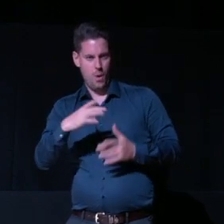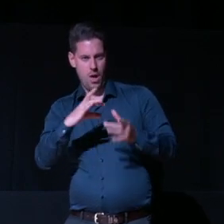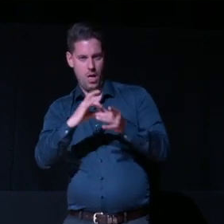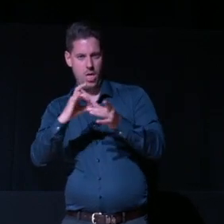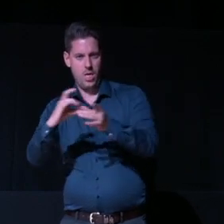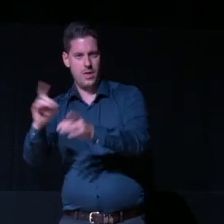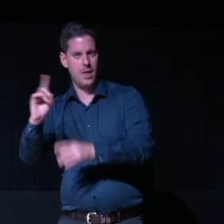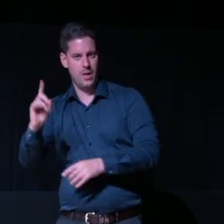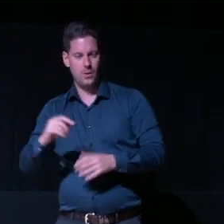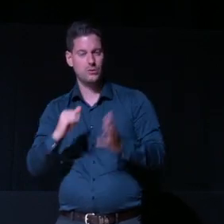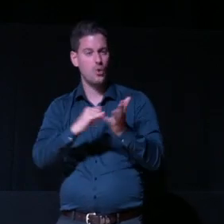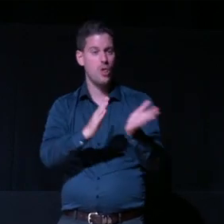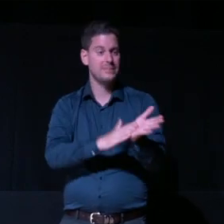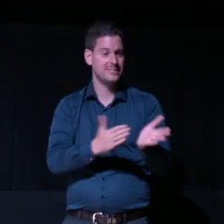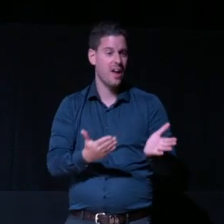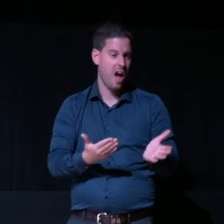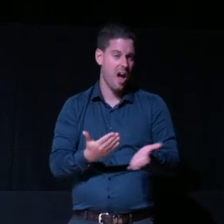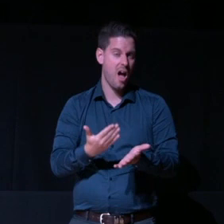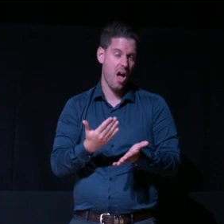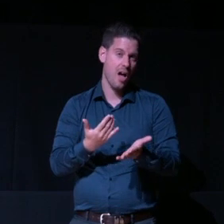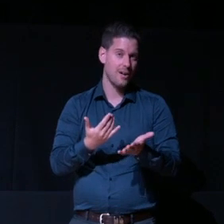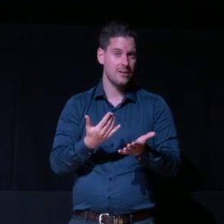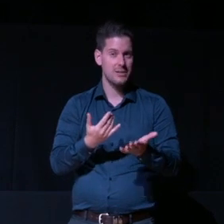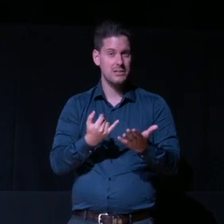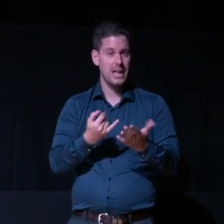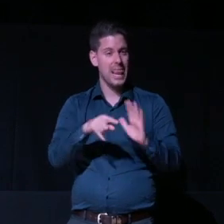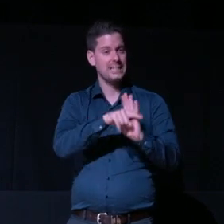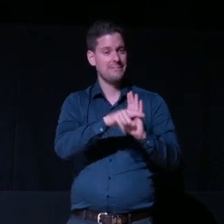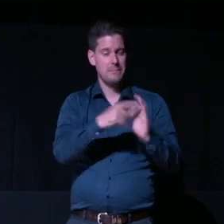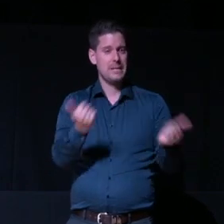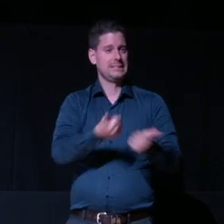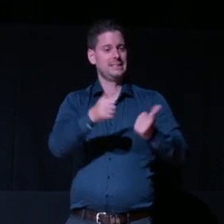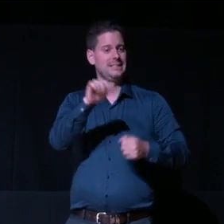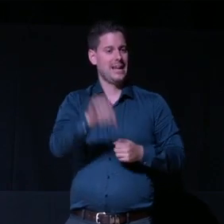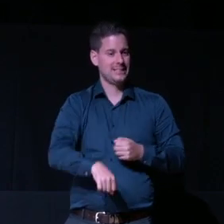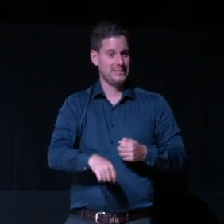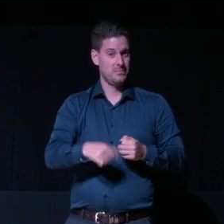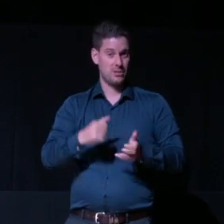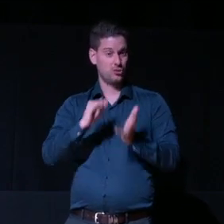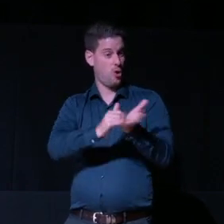media can blame it for all sorts of things. But suddenly social media is my gallery. You know and I leave it